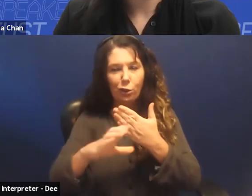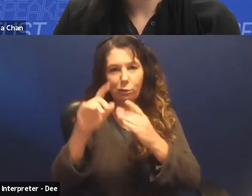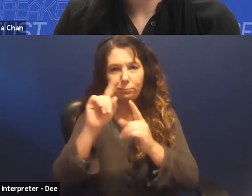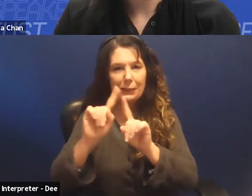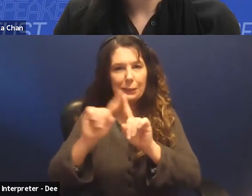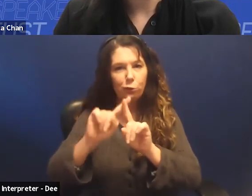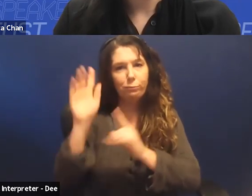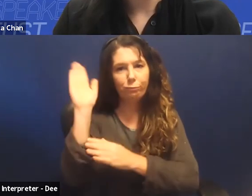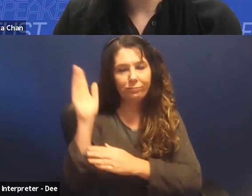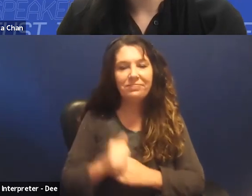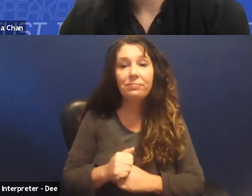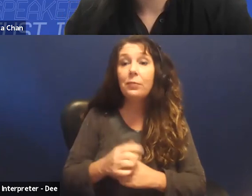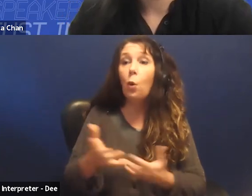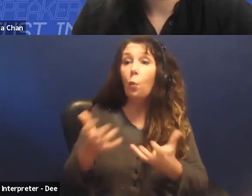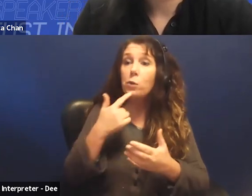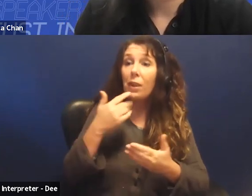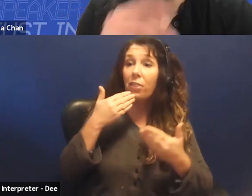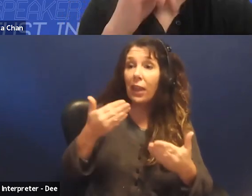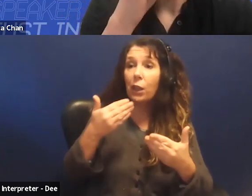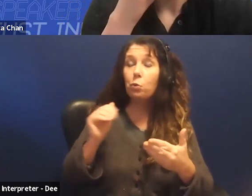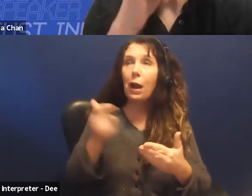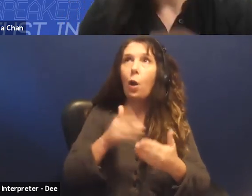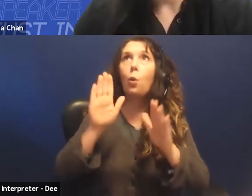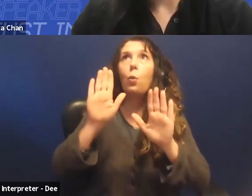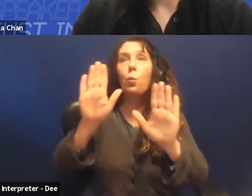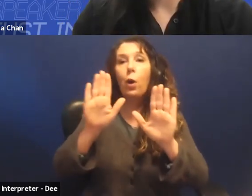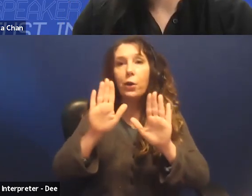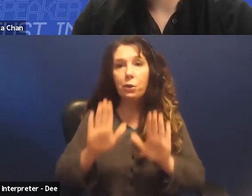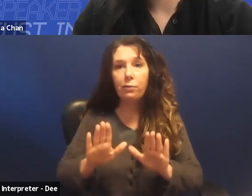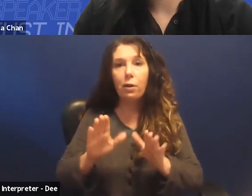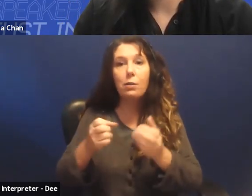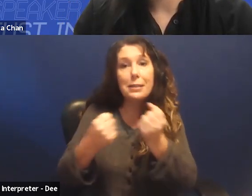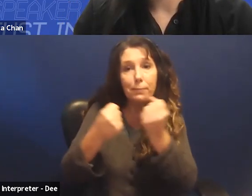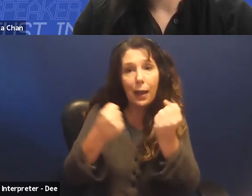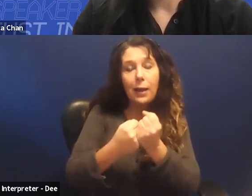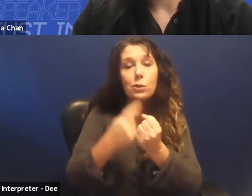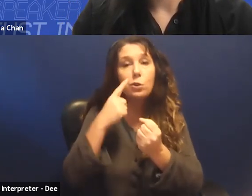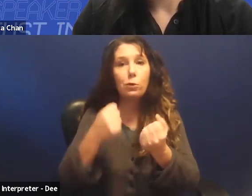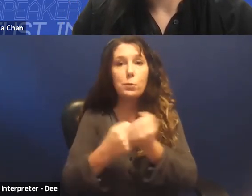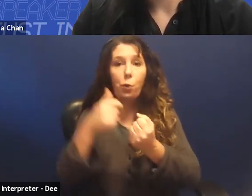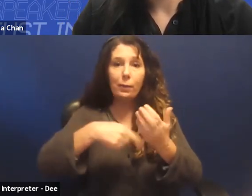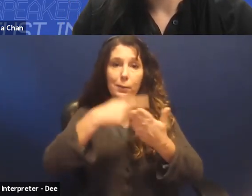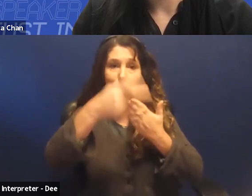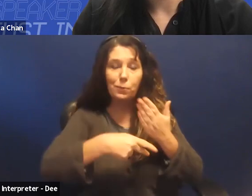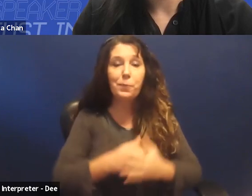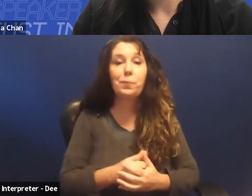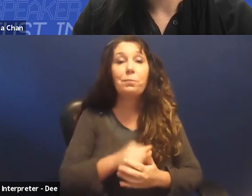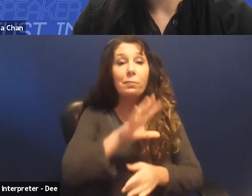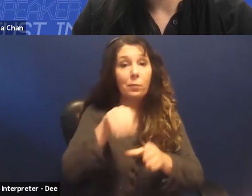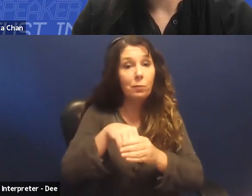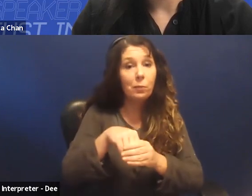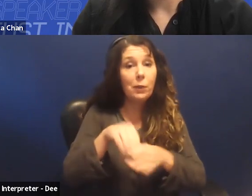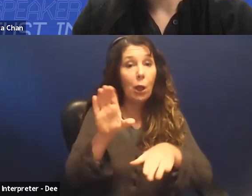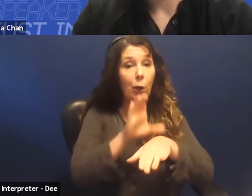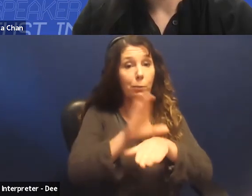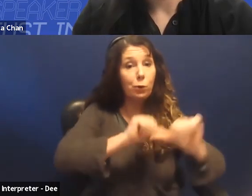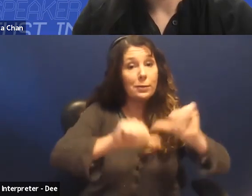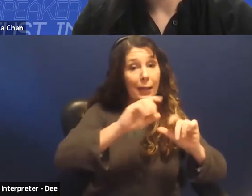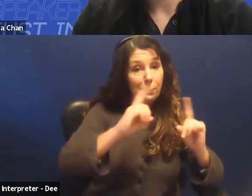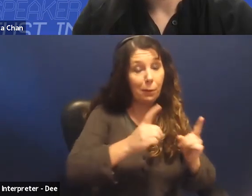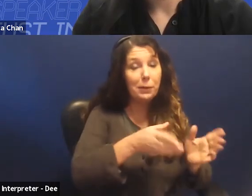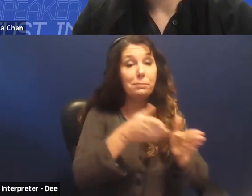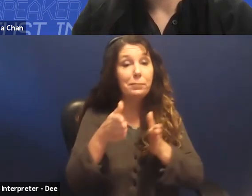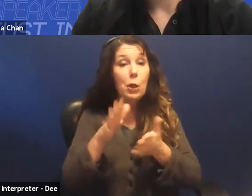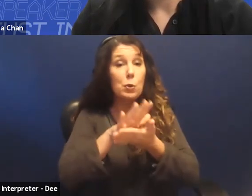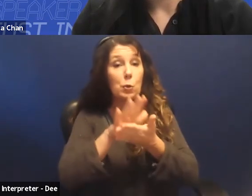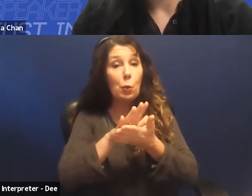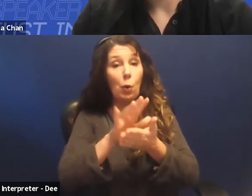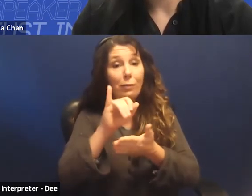you would like to thank our wonderful funders and sponsors for supporting this programming. They include the computer science department. The School of Information Sciences.